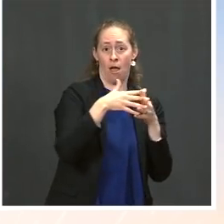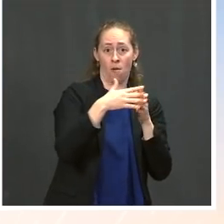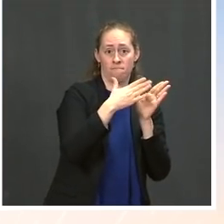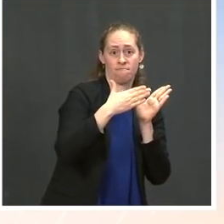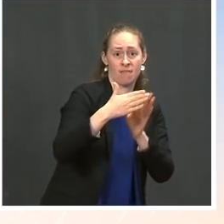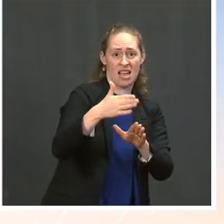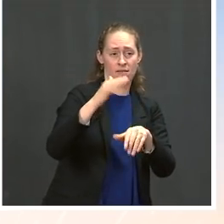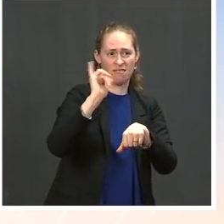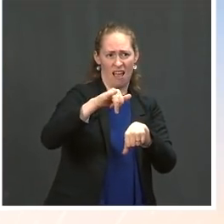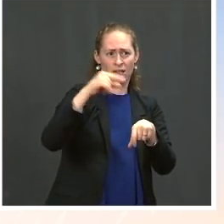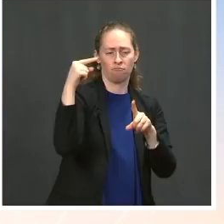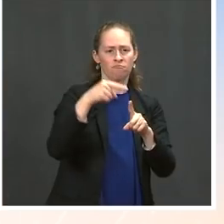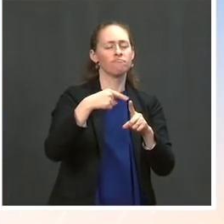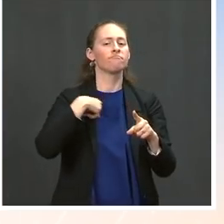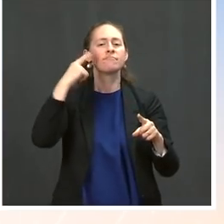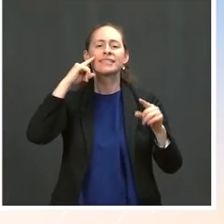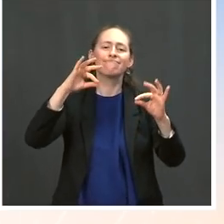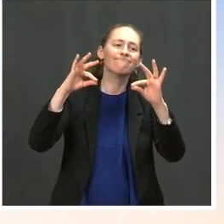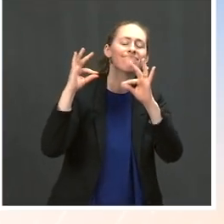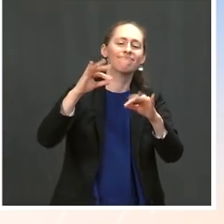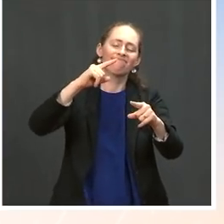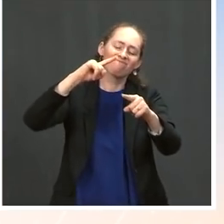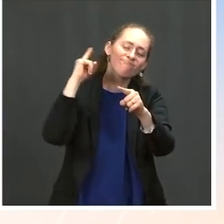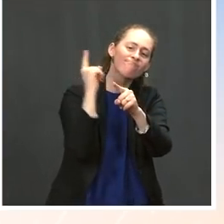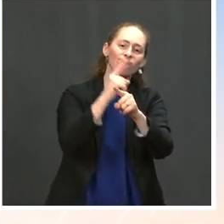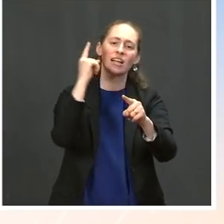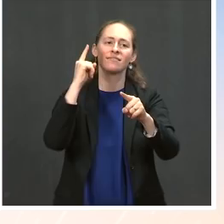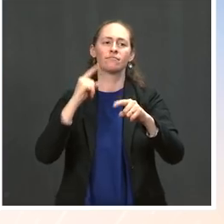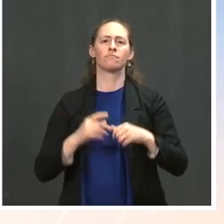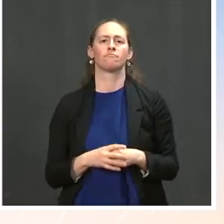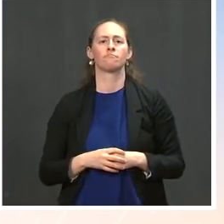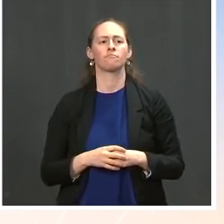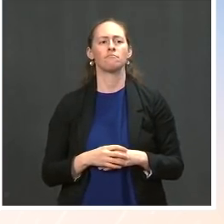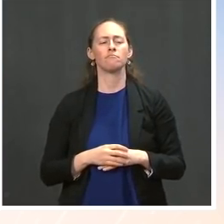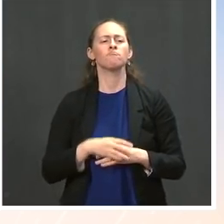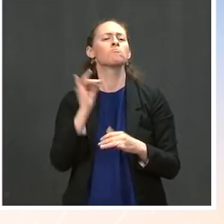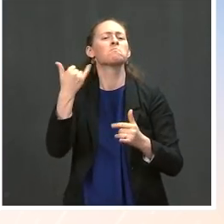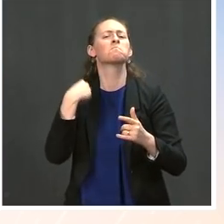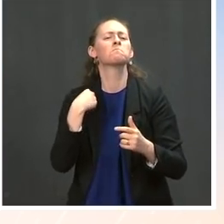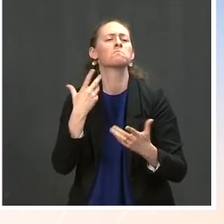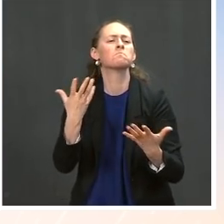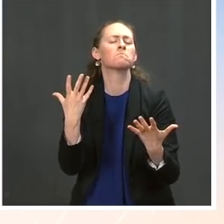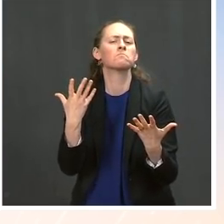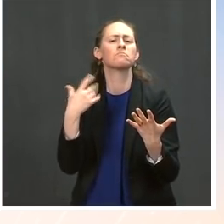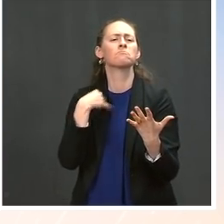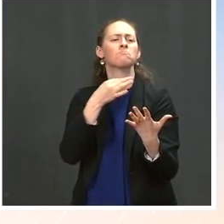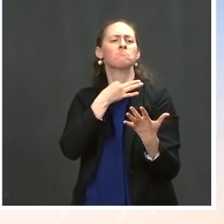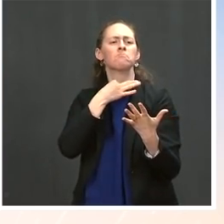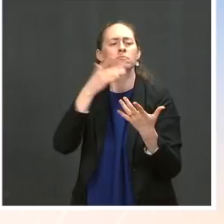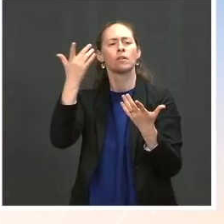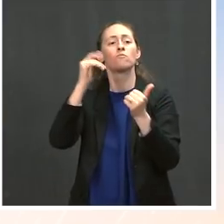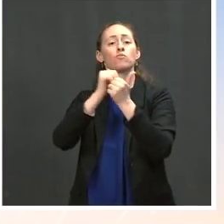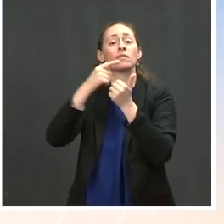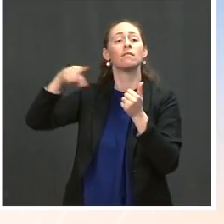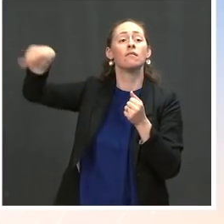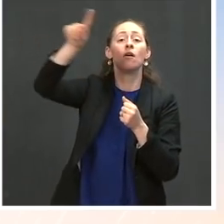Having covered local -- state and local government for almost 20 years before coming here, I've seen the divisions that can erupt in --